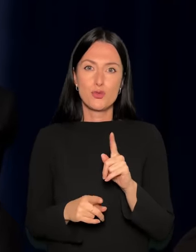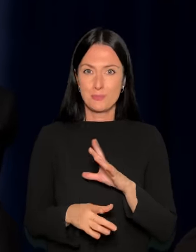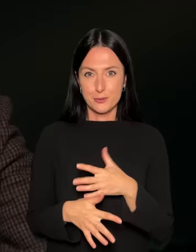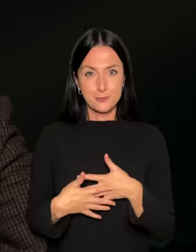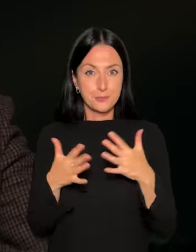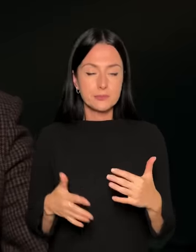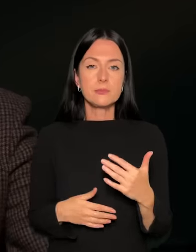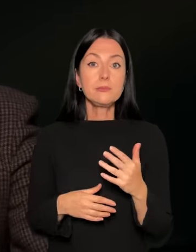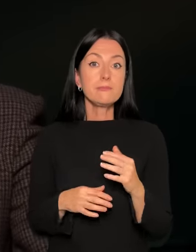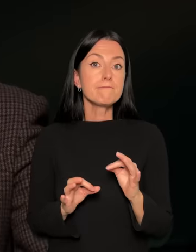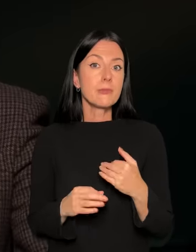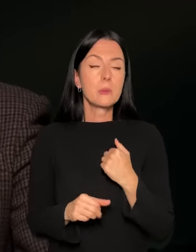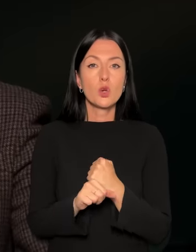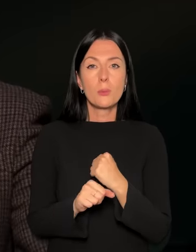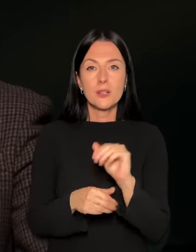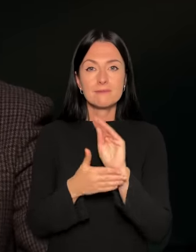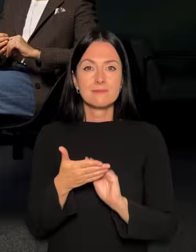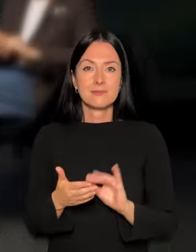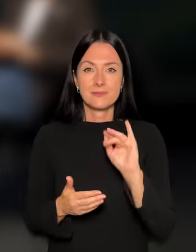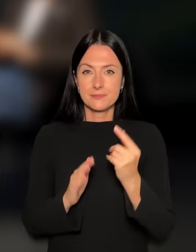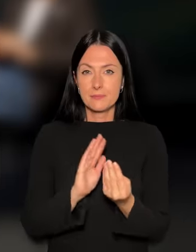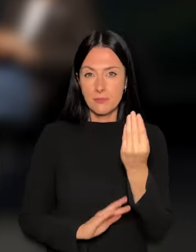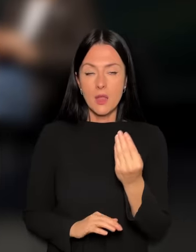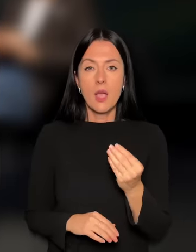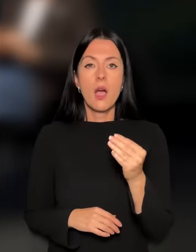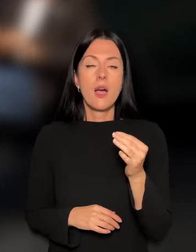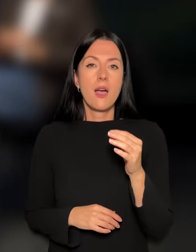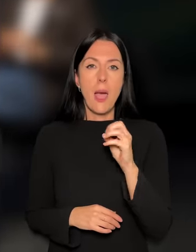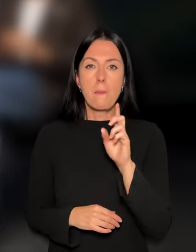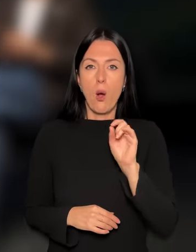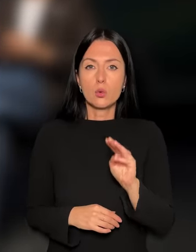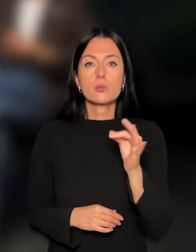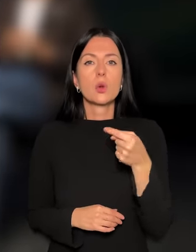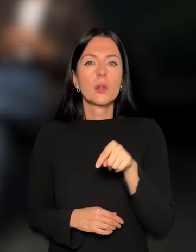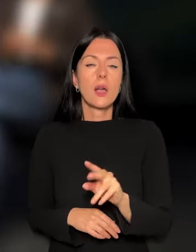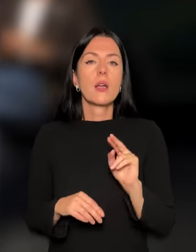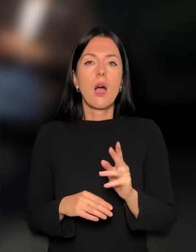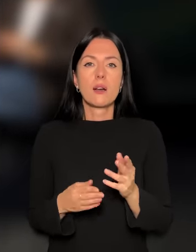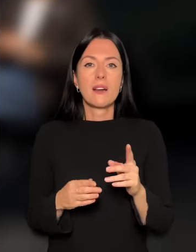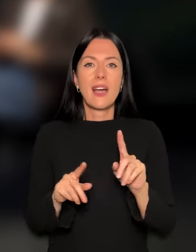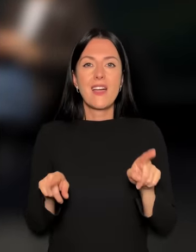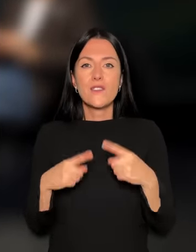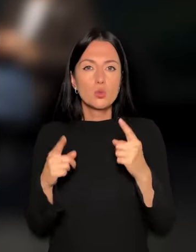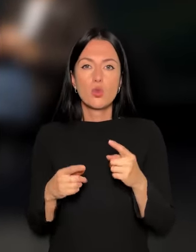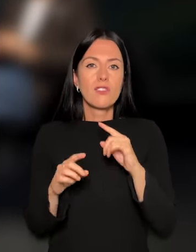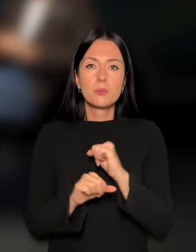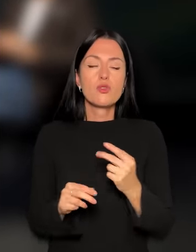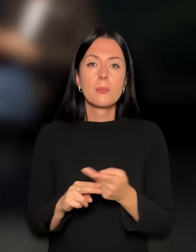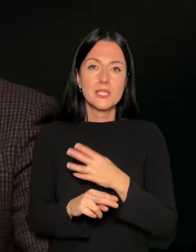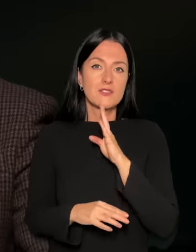Yes, and we made a post on our Instagram "Ebaut" about how reconstruction is impossible without girls with disabilities.